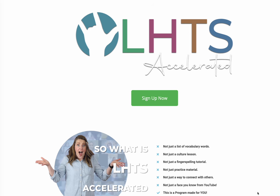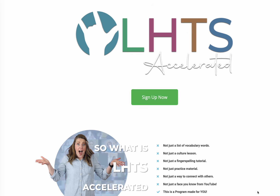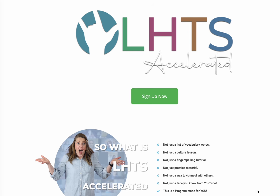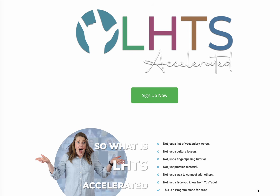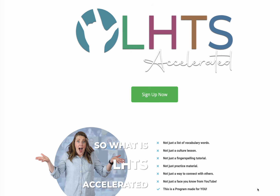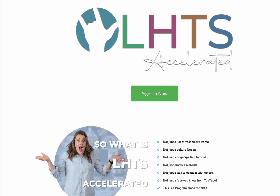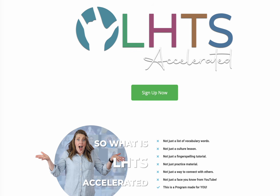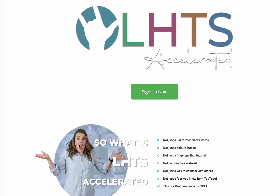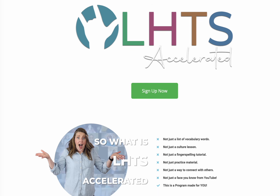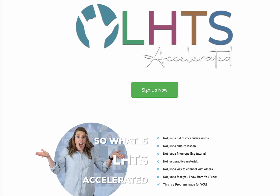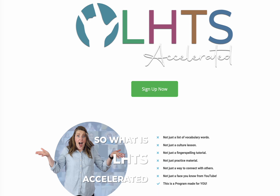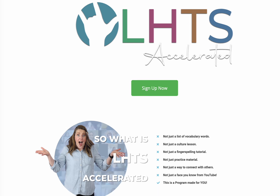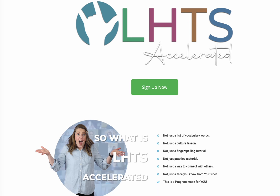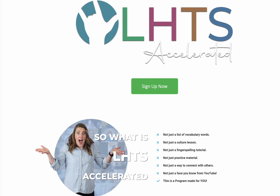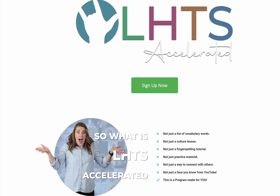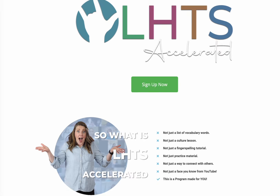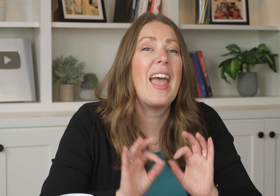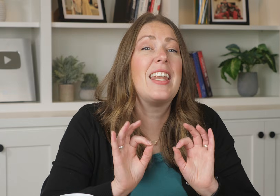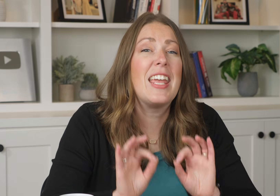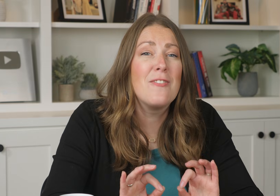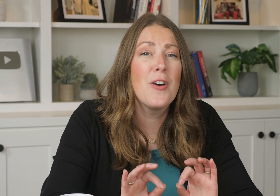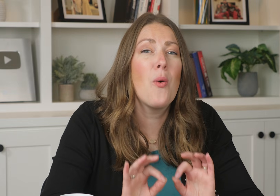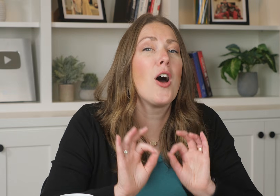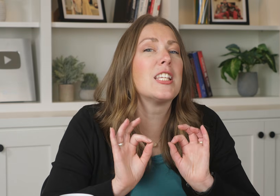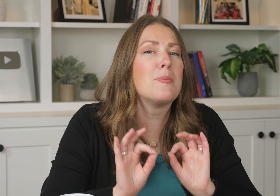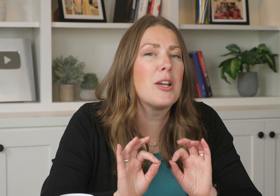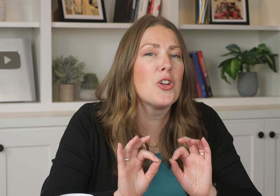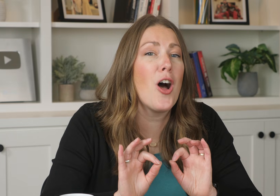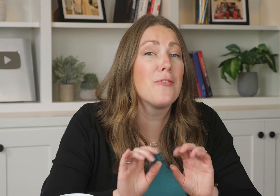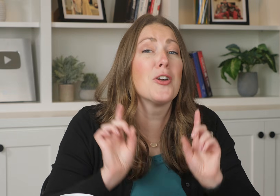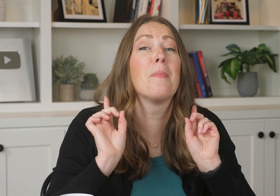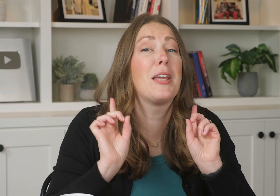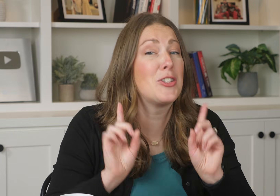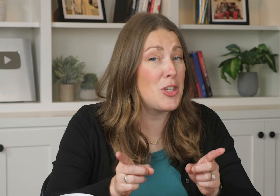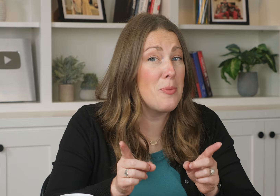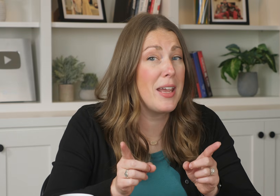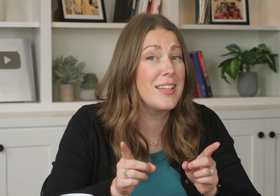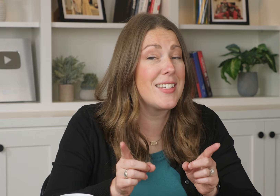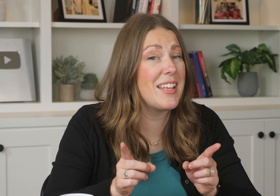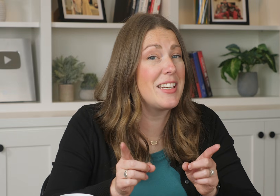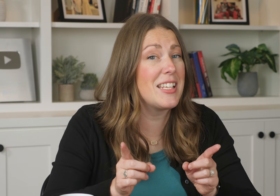For more information on Accelerated and info on a special offer because you made it to the end